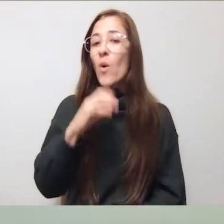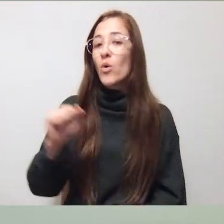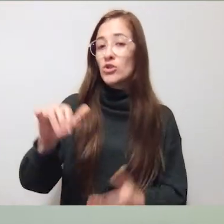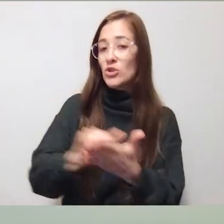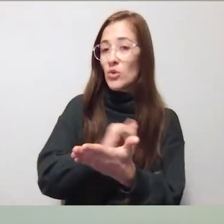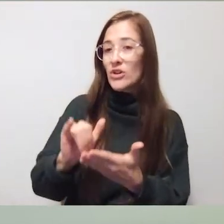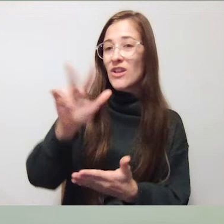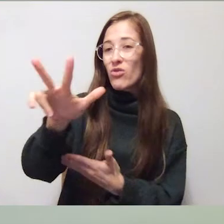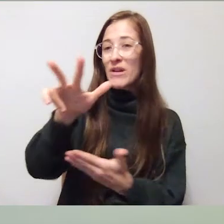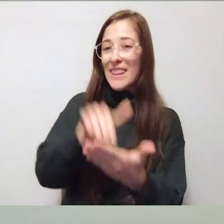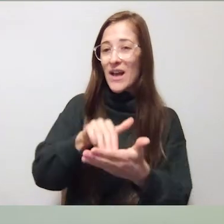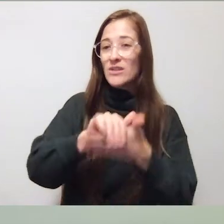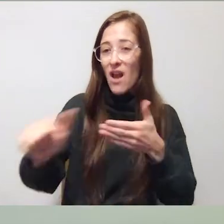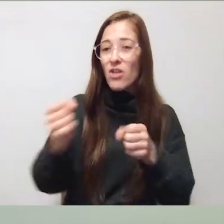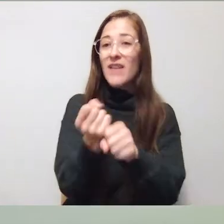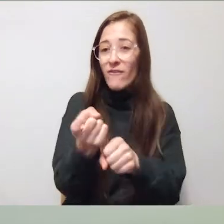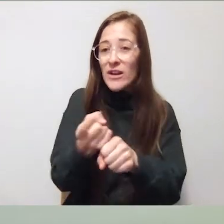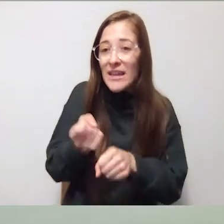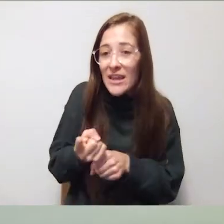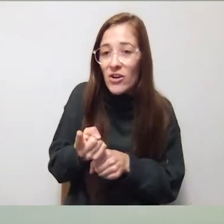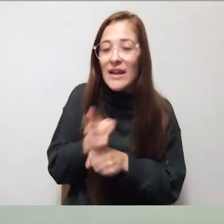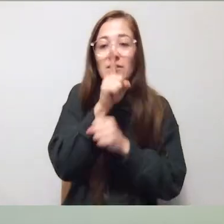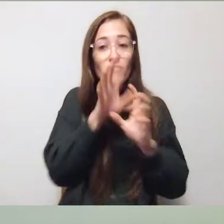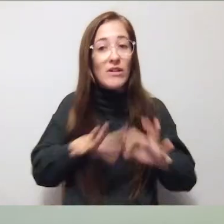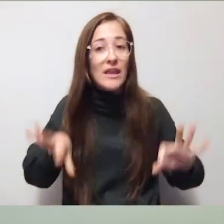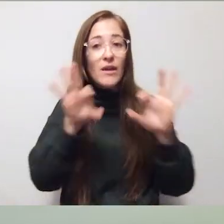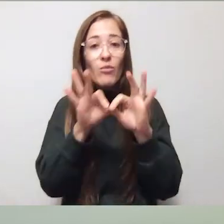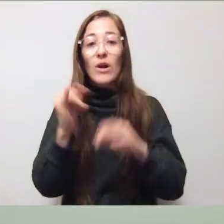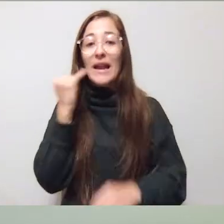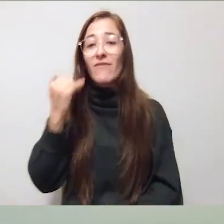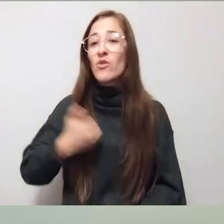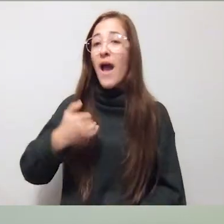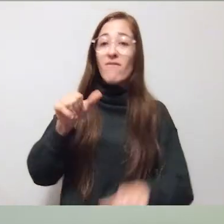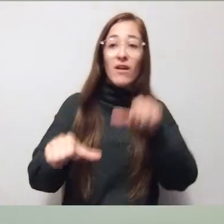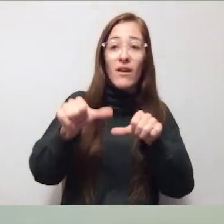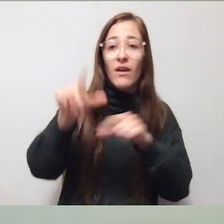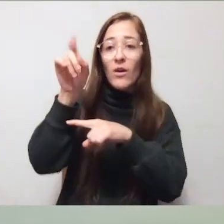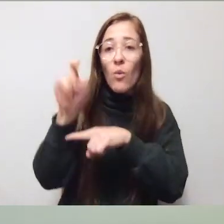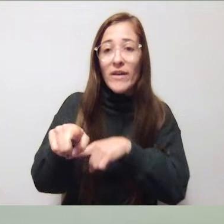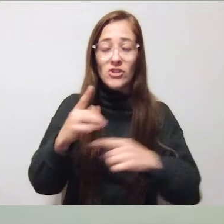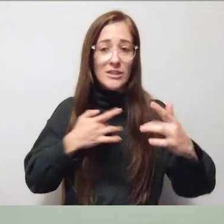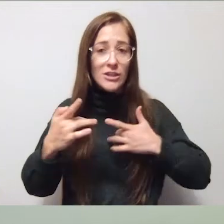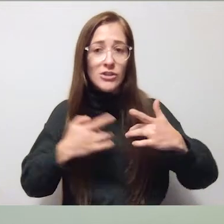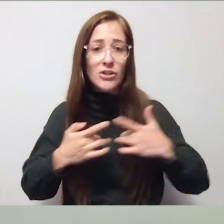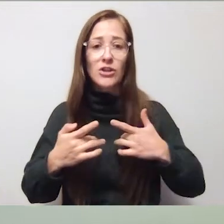So, you know, I think it's really, really important that if you have questions, if you have concerns, if you're caring for a loved one,